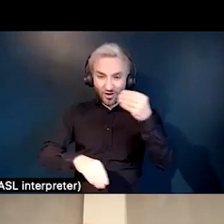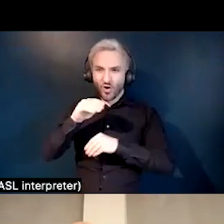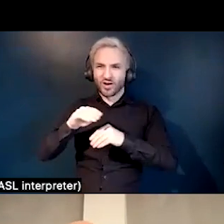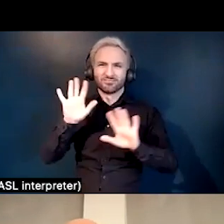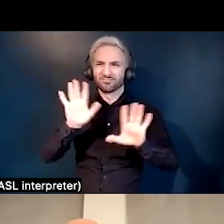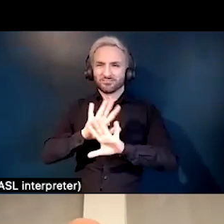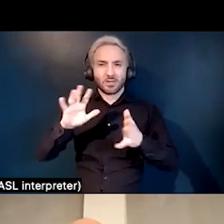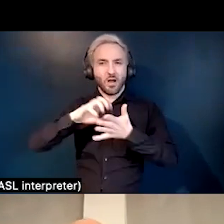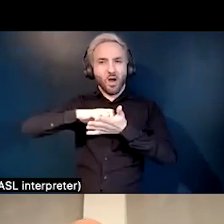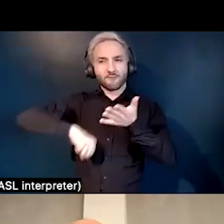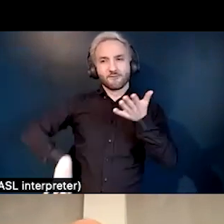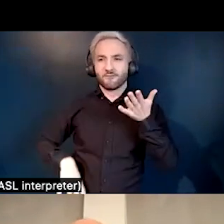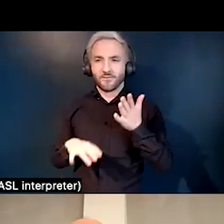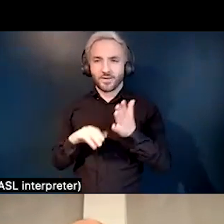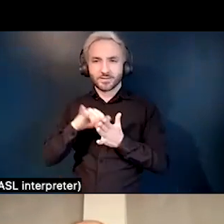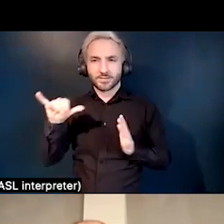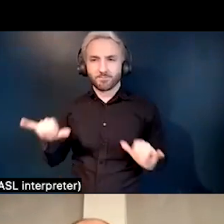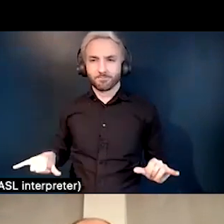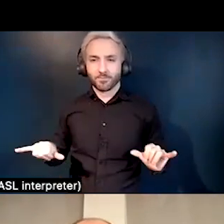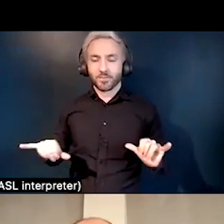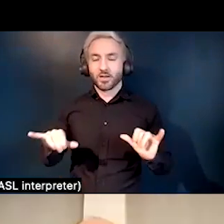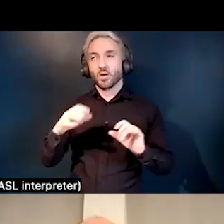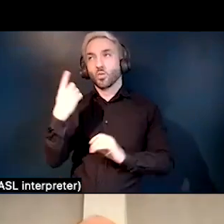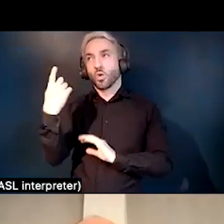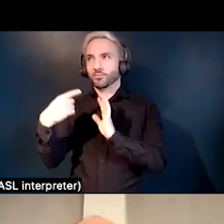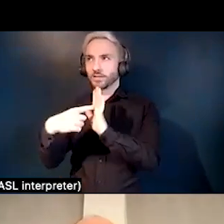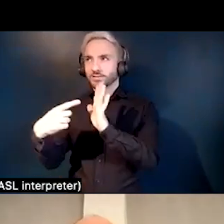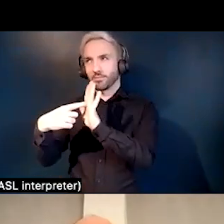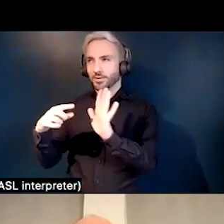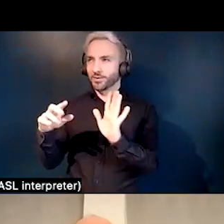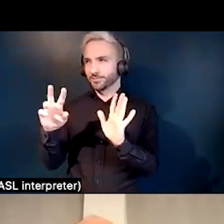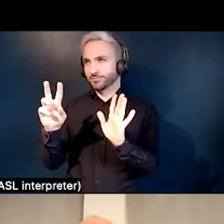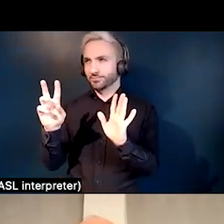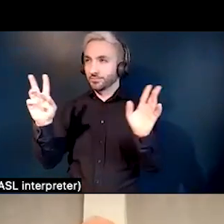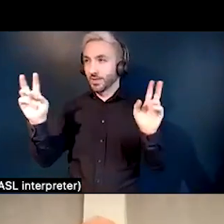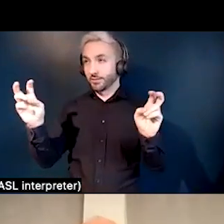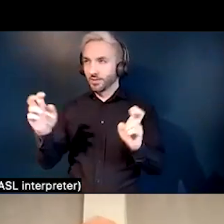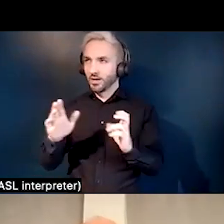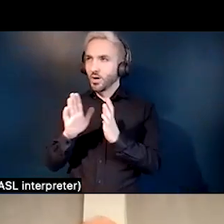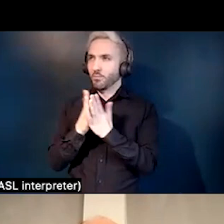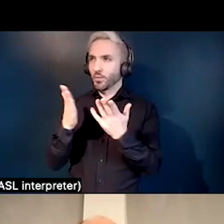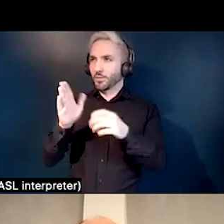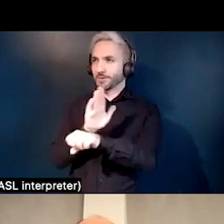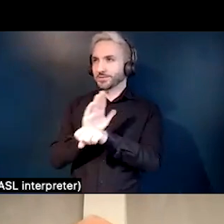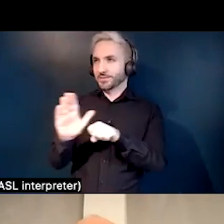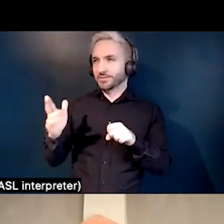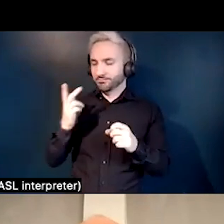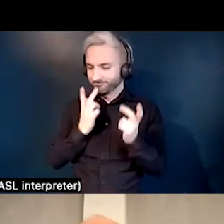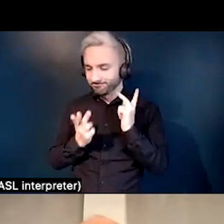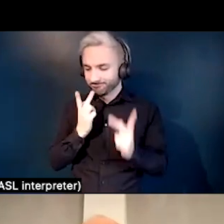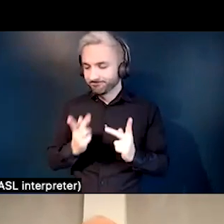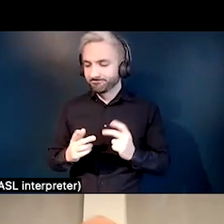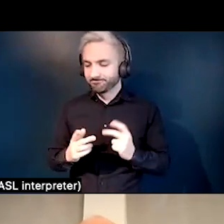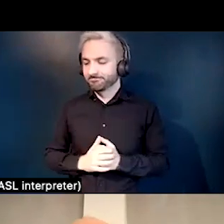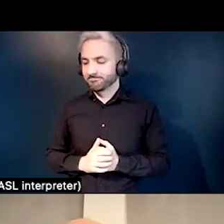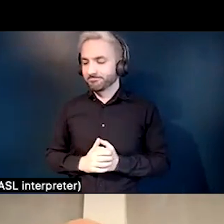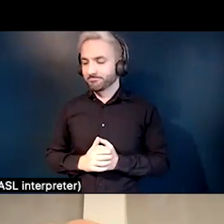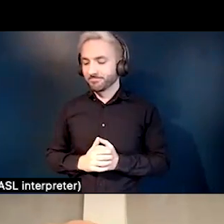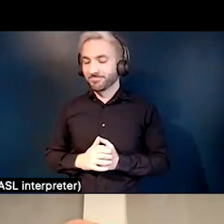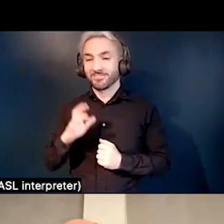example that's kind of the plumbing as a book business for us are labels on cartons. So there's